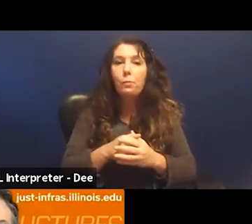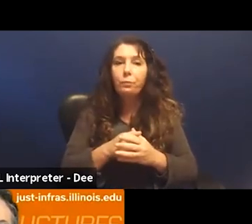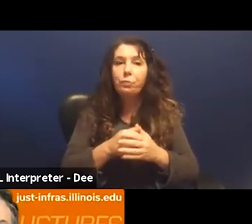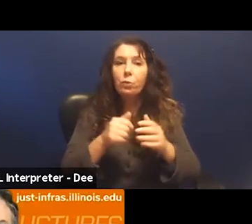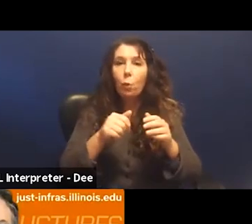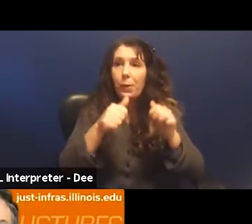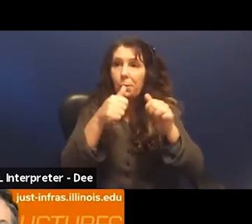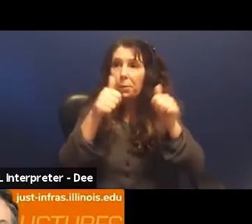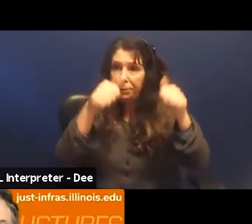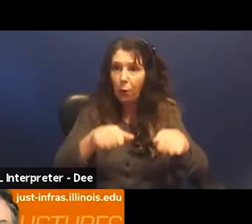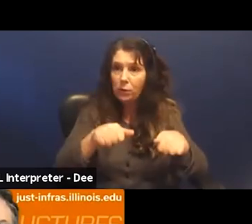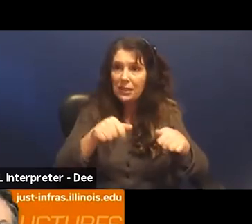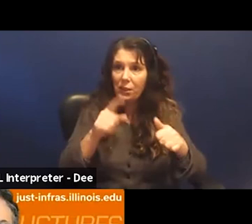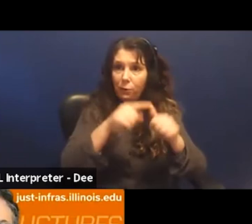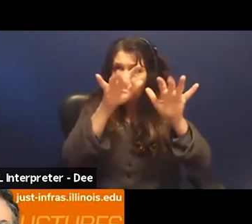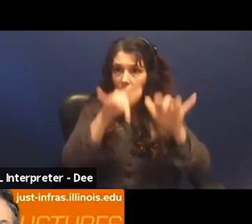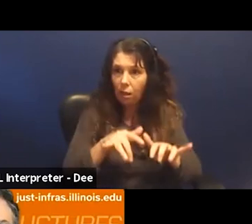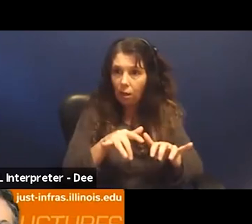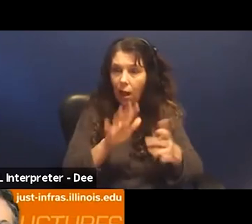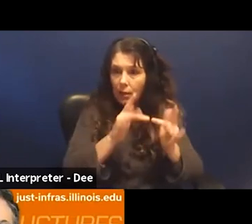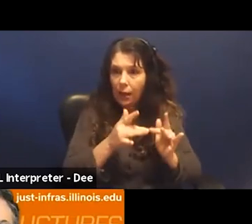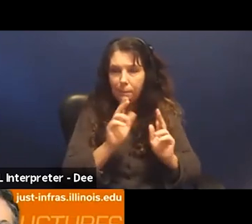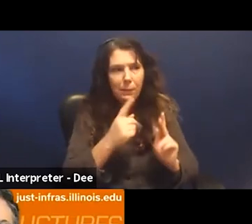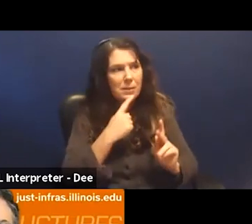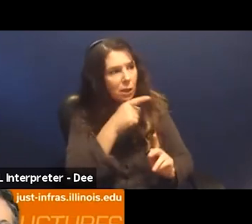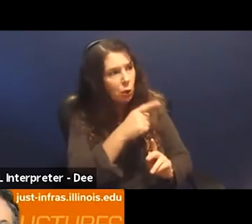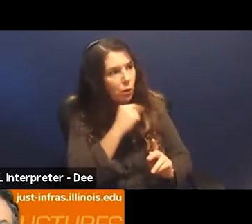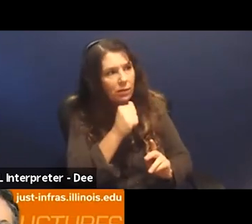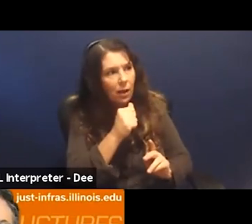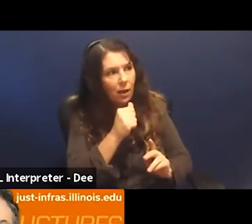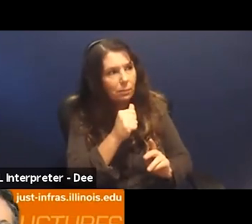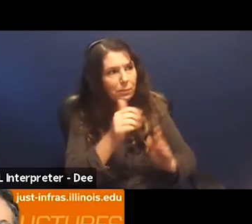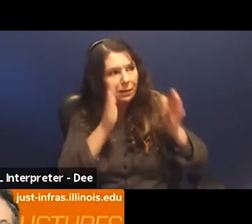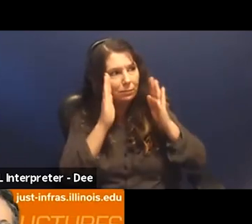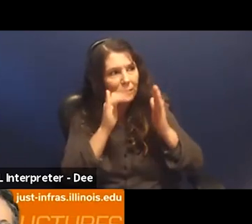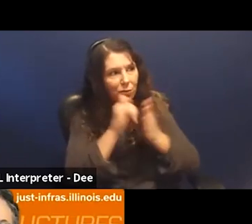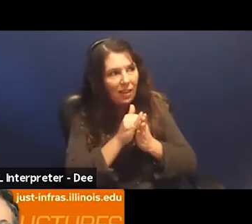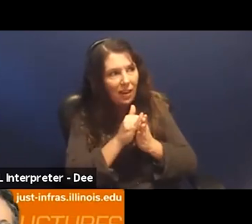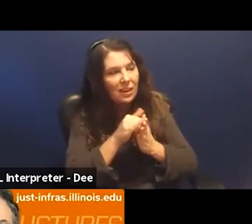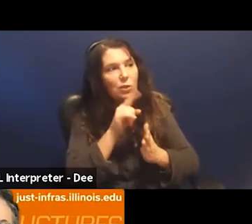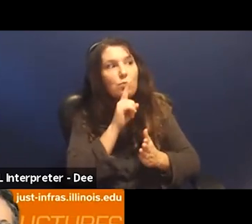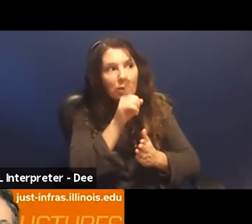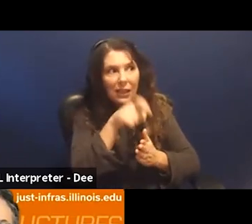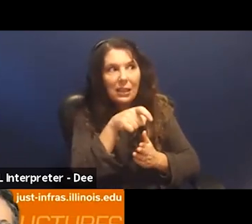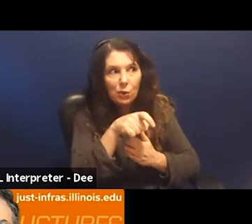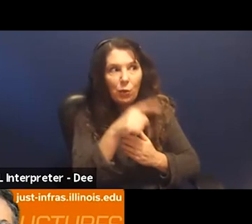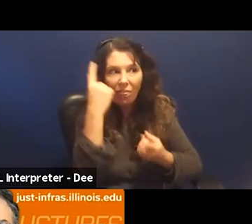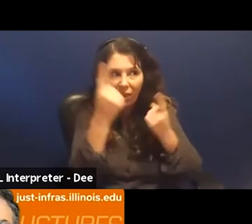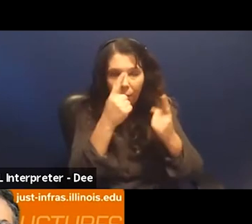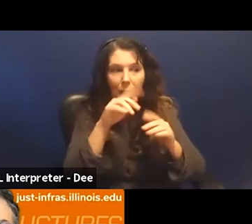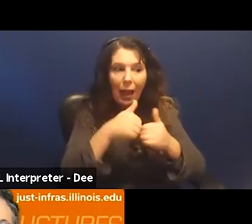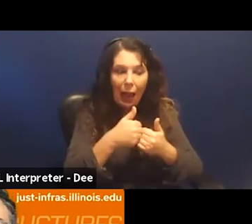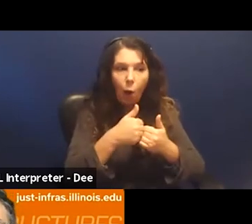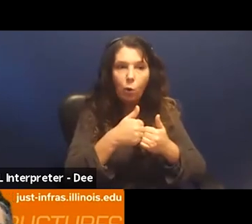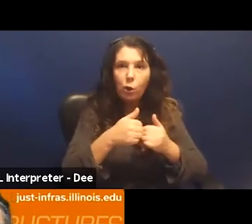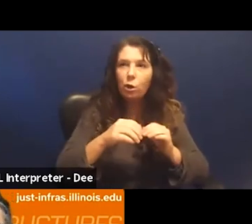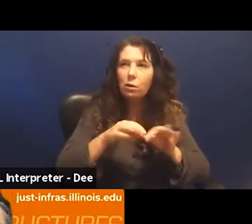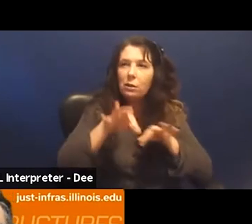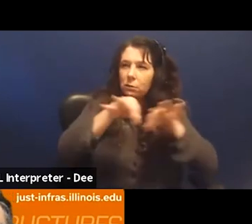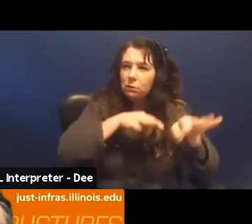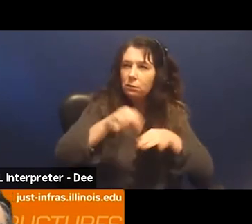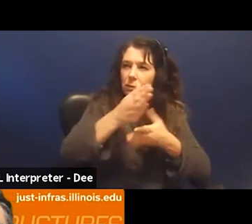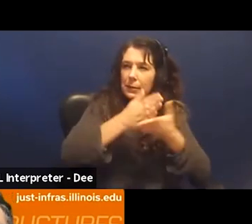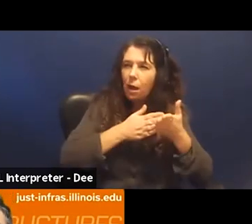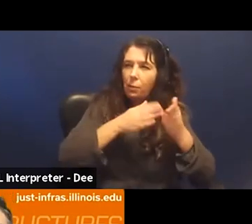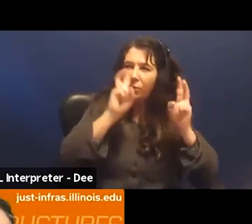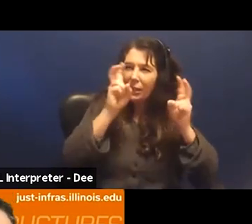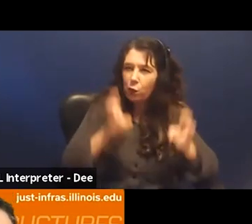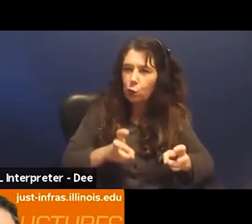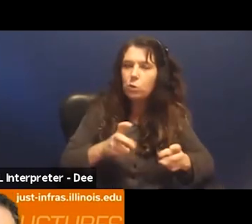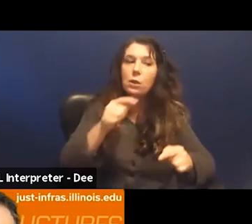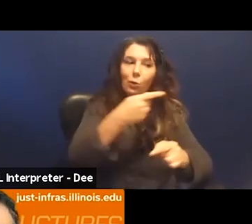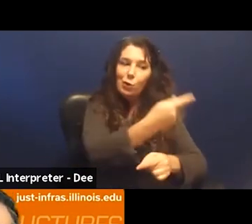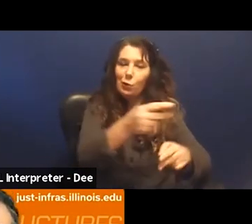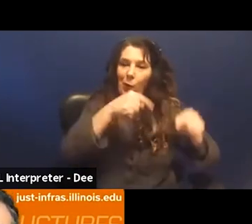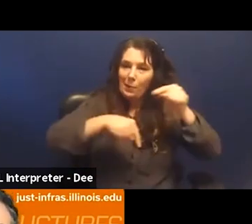and many people pointed out that we clearly had not been attentive attentive to it enough and they were like you really need to think about how you were framing some of these issues and so we did go back, trying to really take this to heart because I